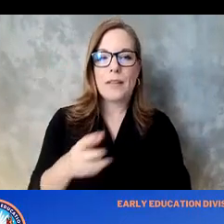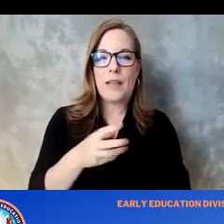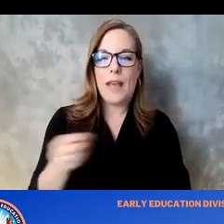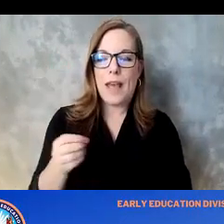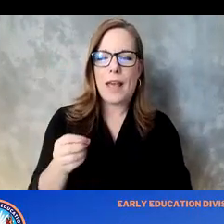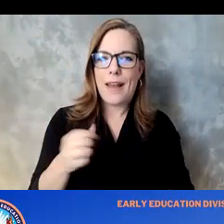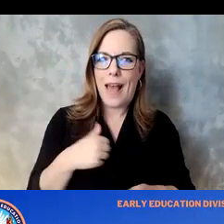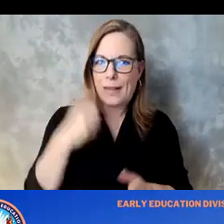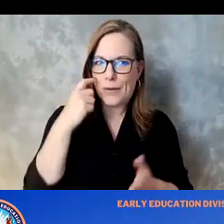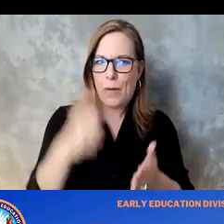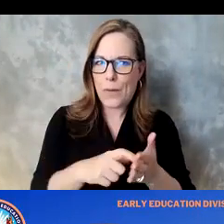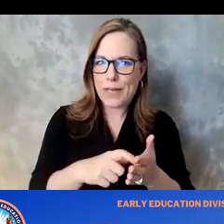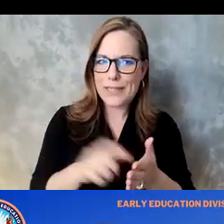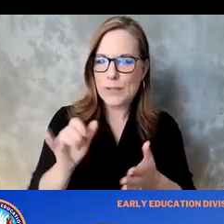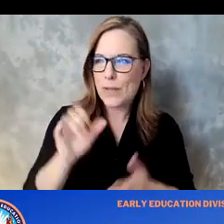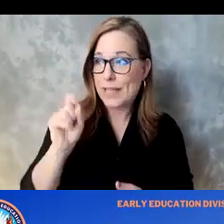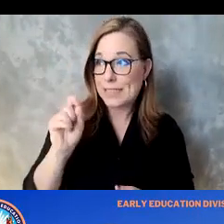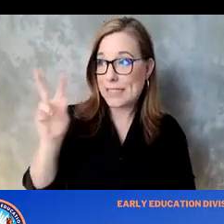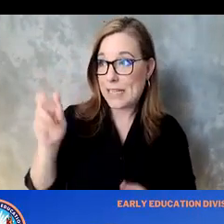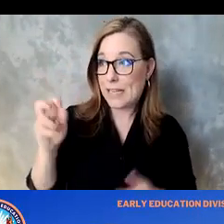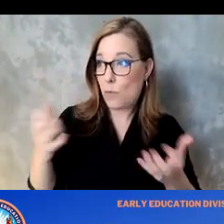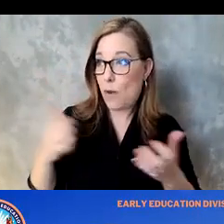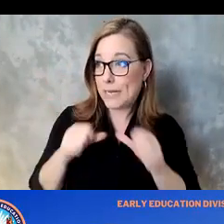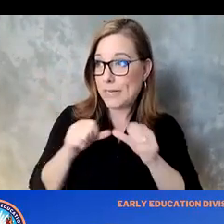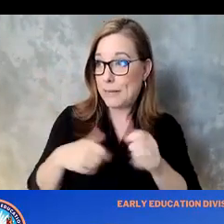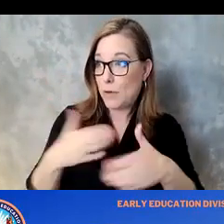that I think Steve do you want me to keep going or do you want to take back over it